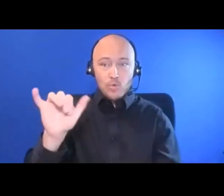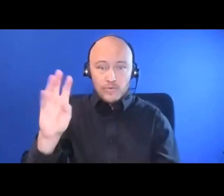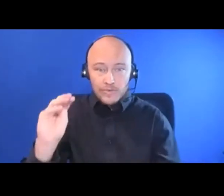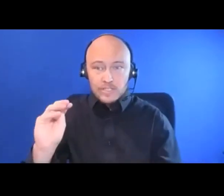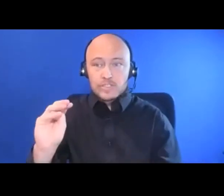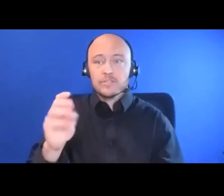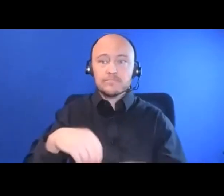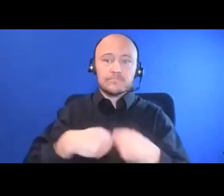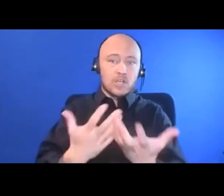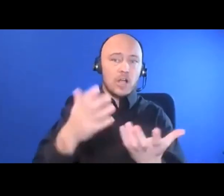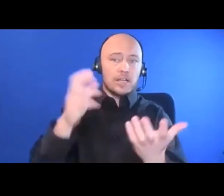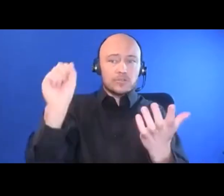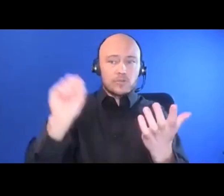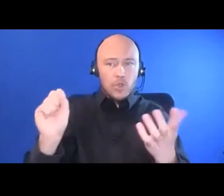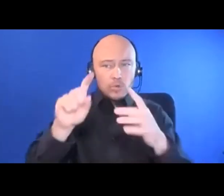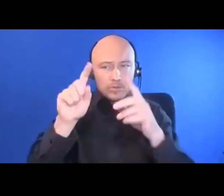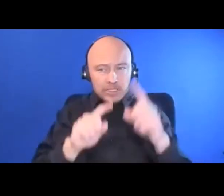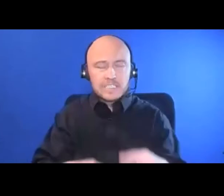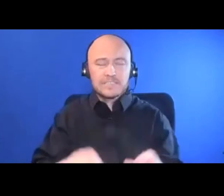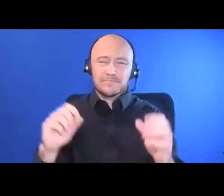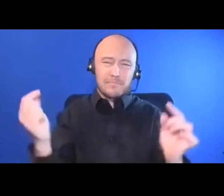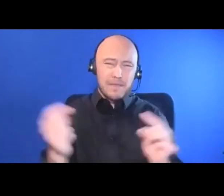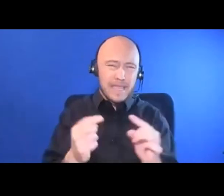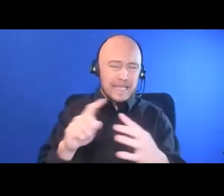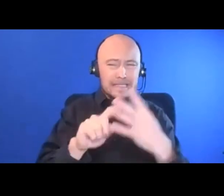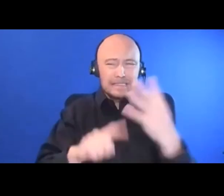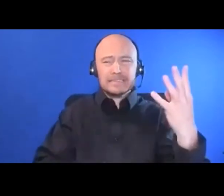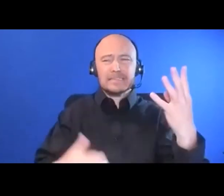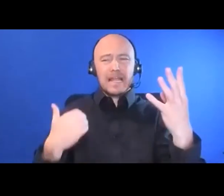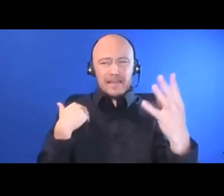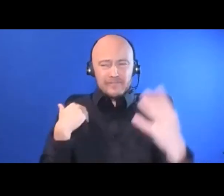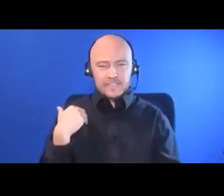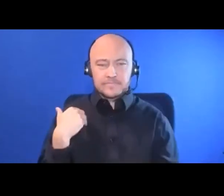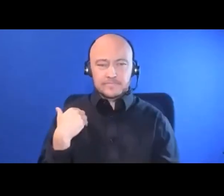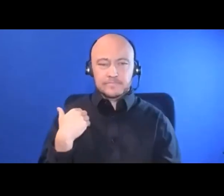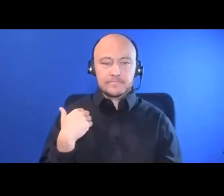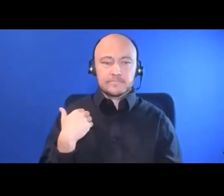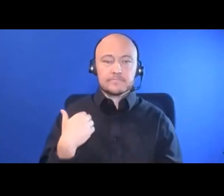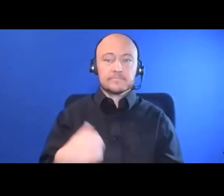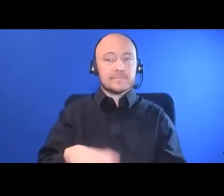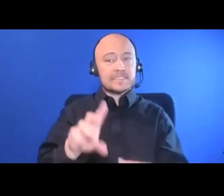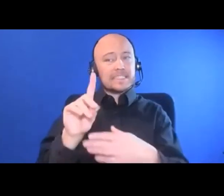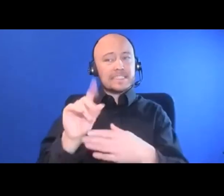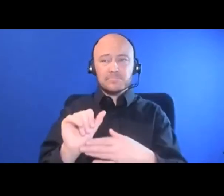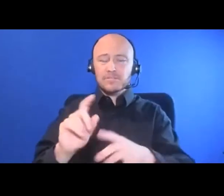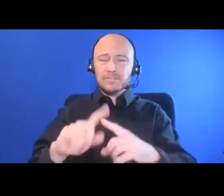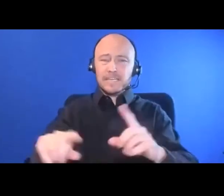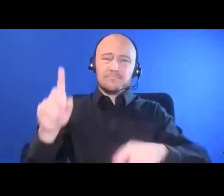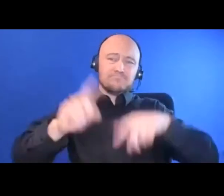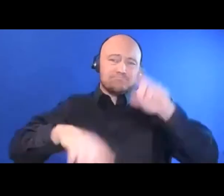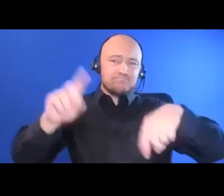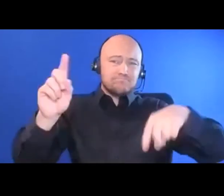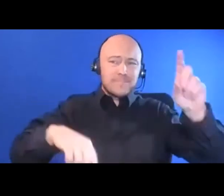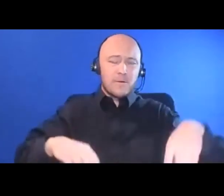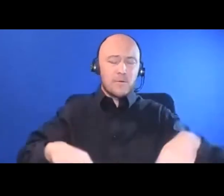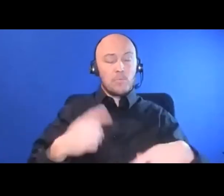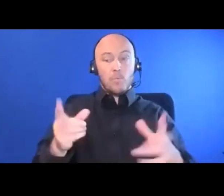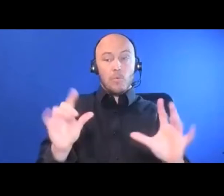chronic pain and more, and disability is really vast and varied and there's no one-size-fits-all narrative.